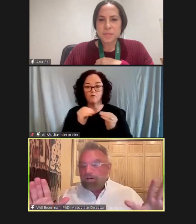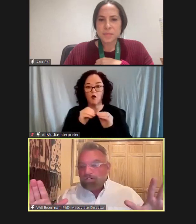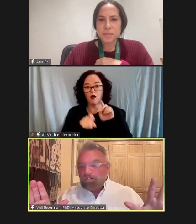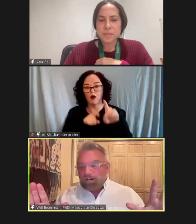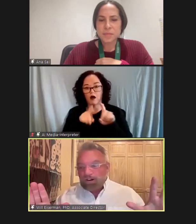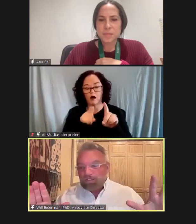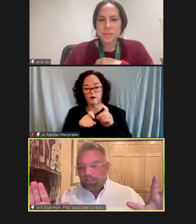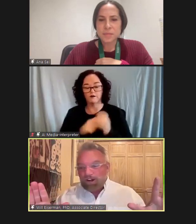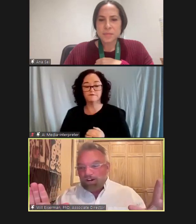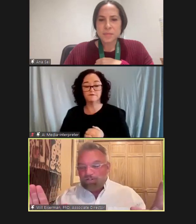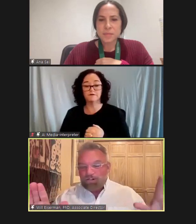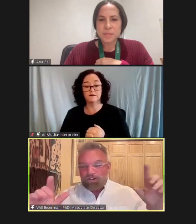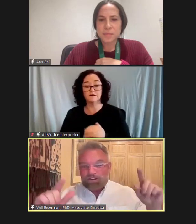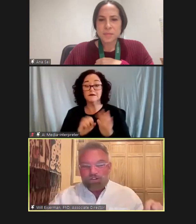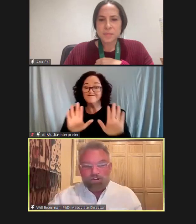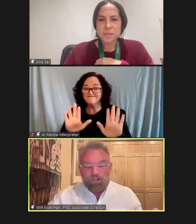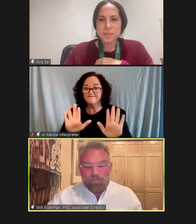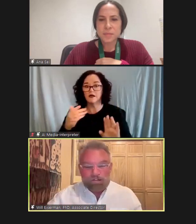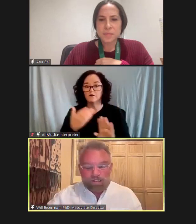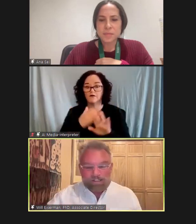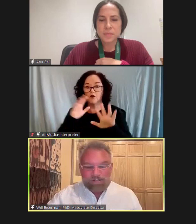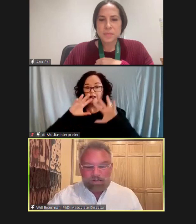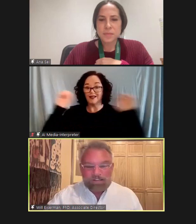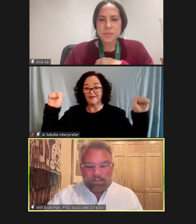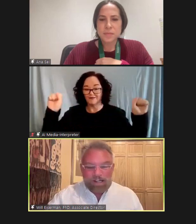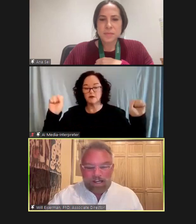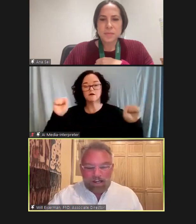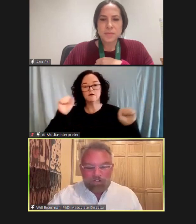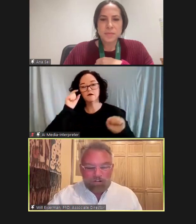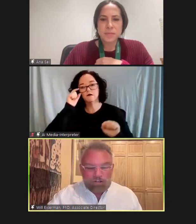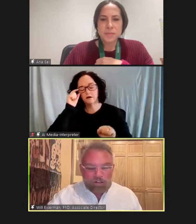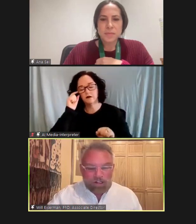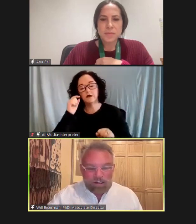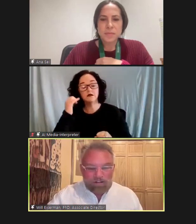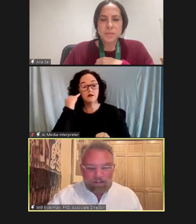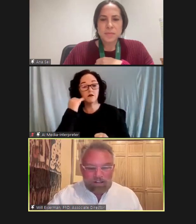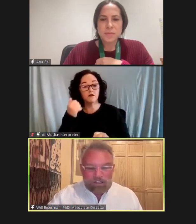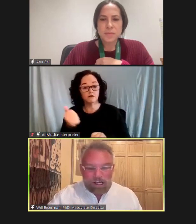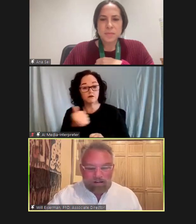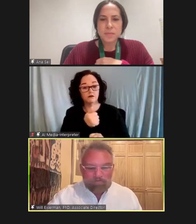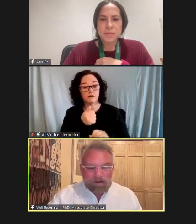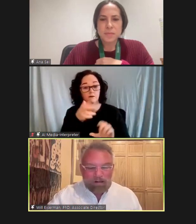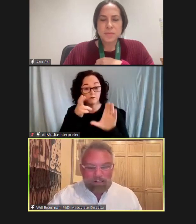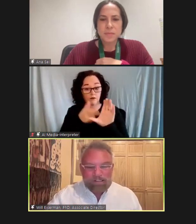runs off those of you who are